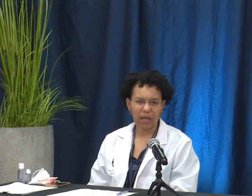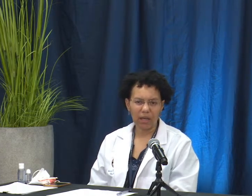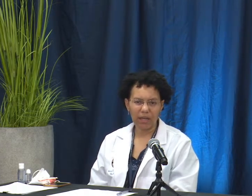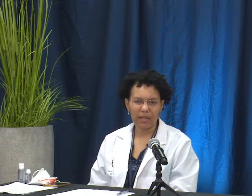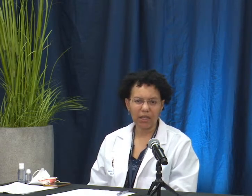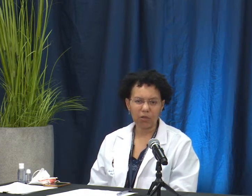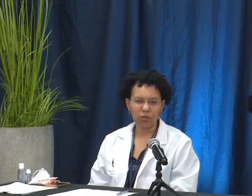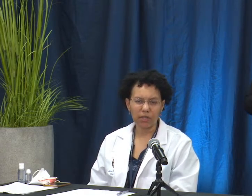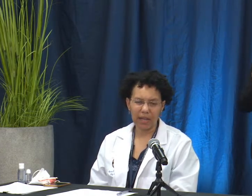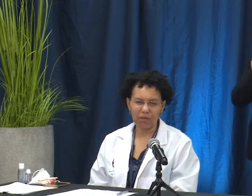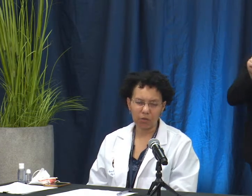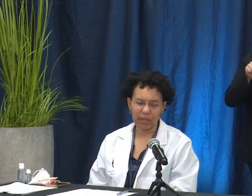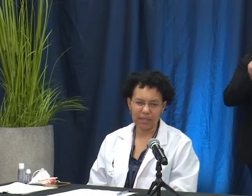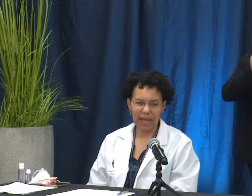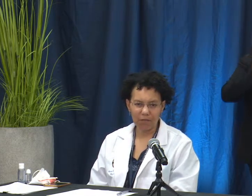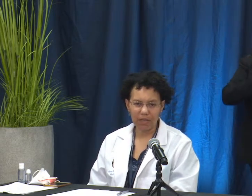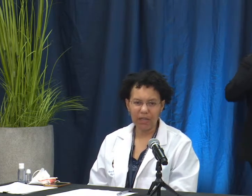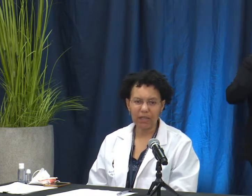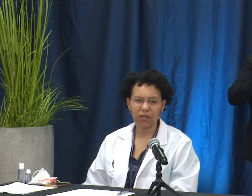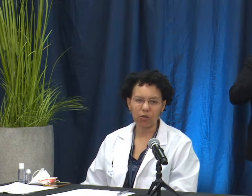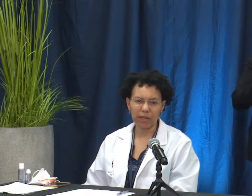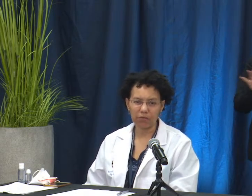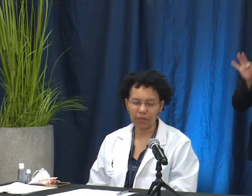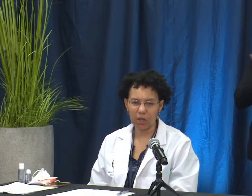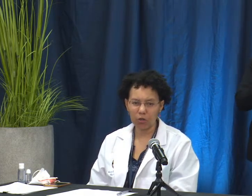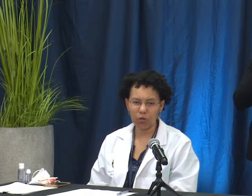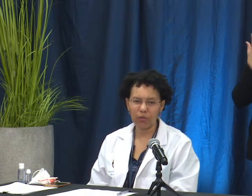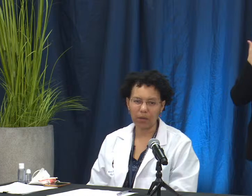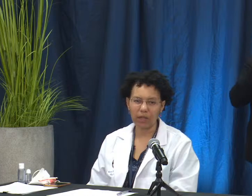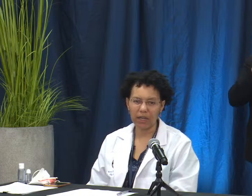think in order to have the correct staffing and the correct flow that we